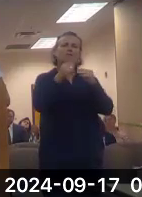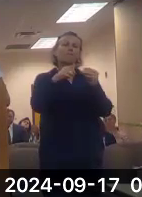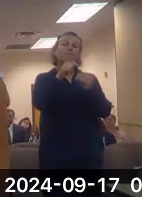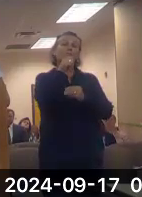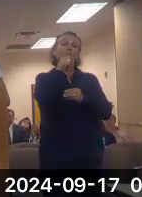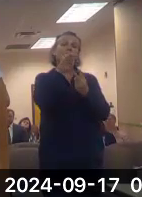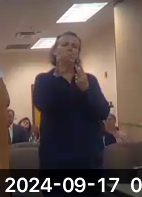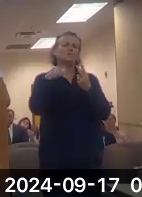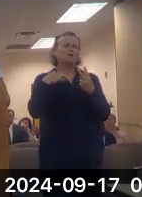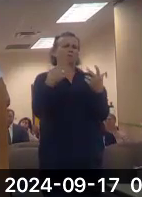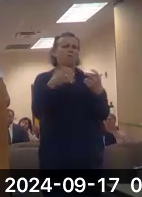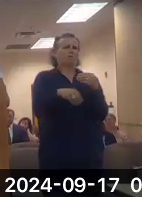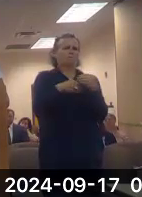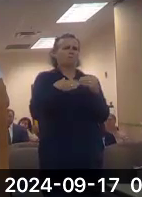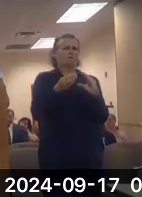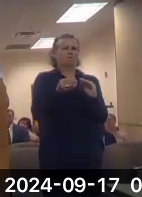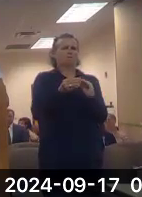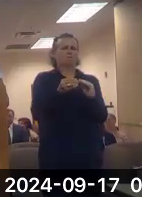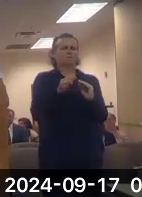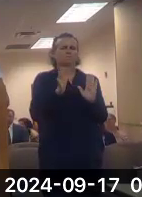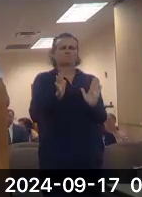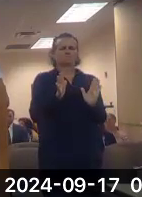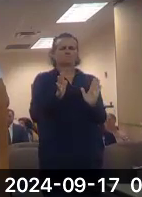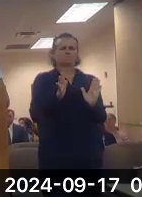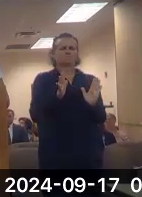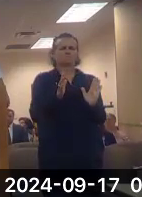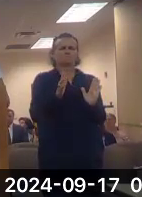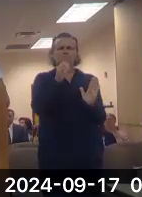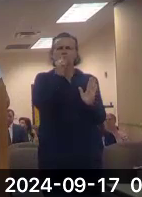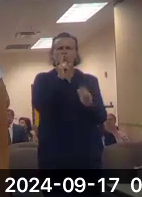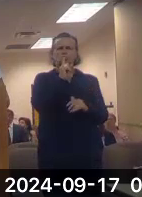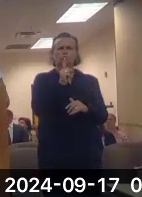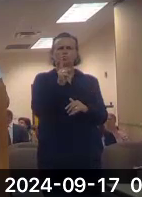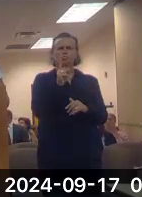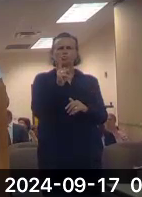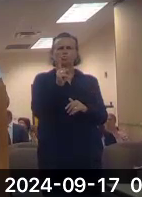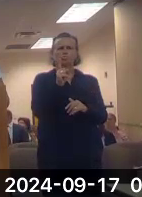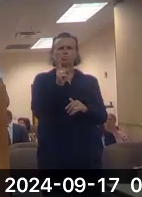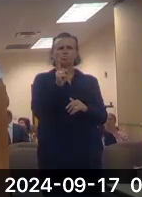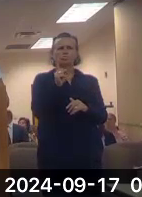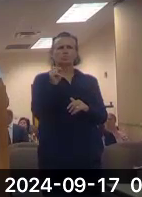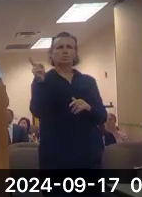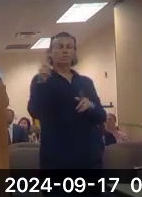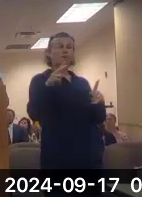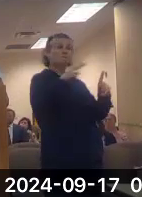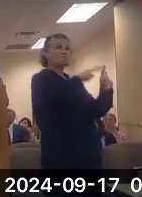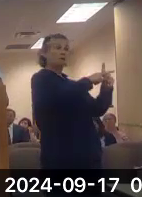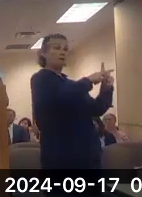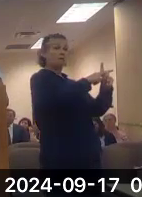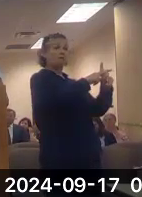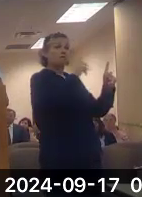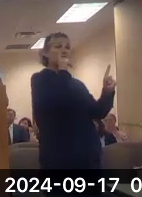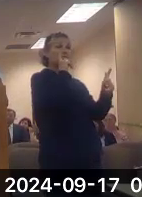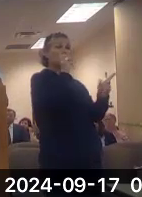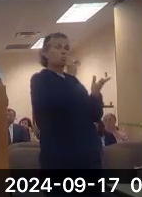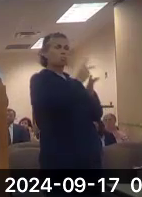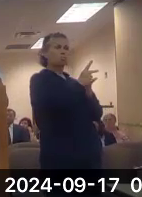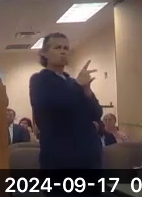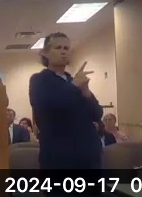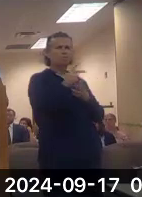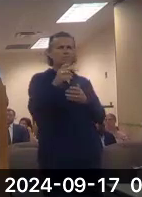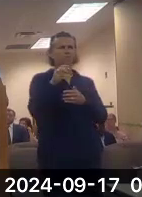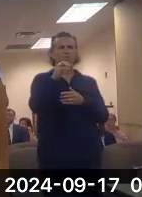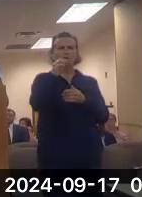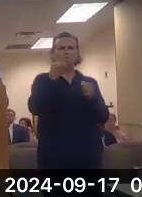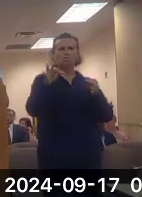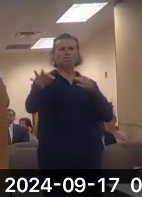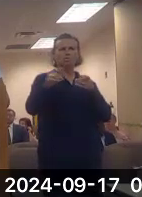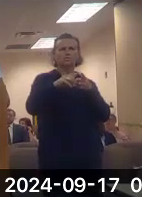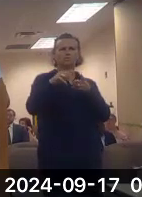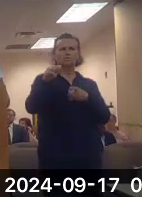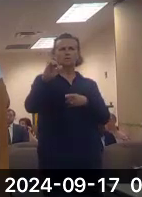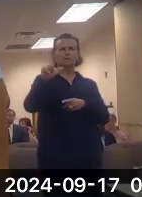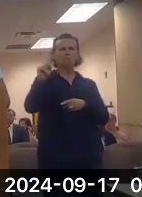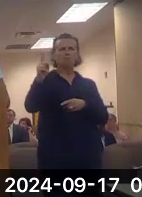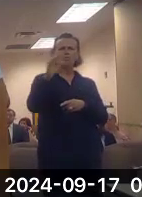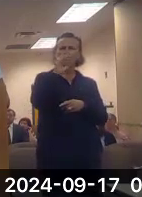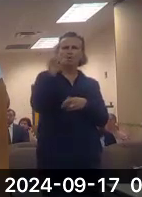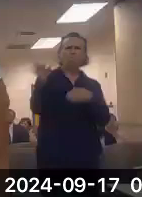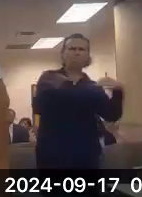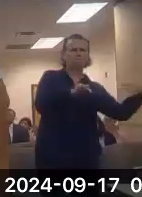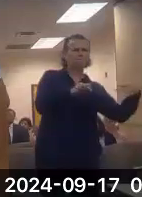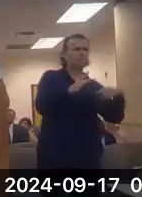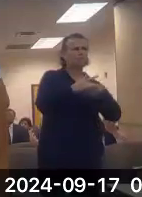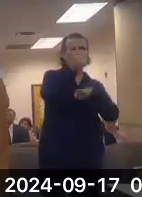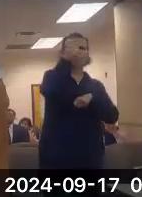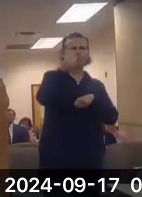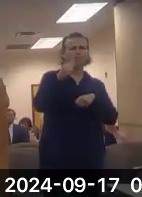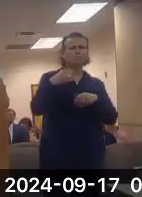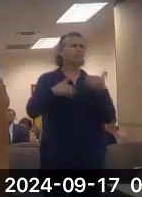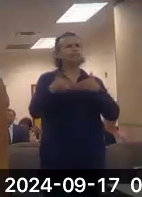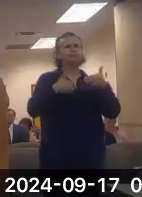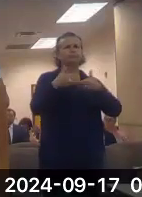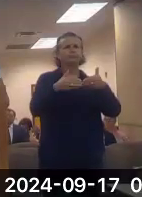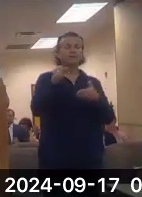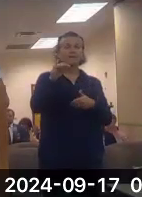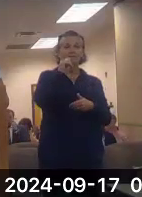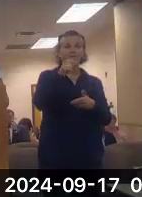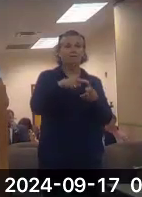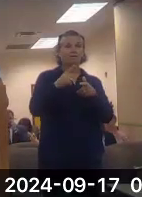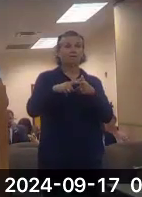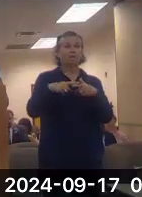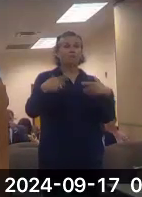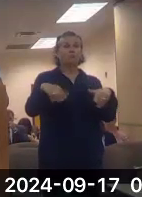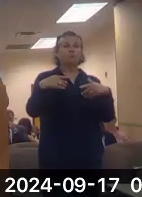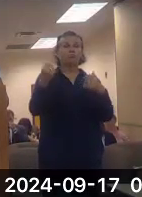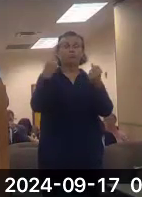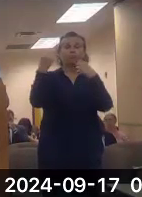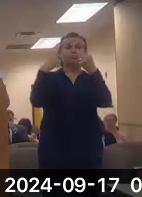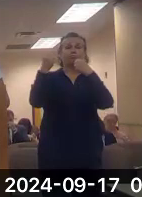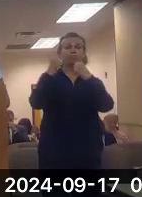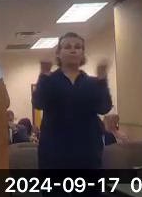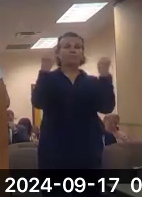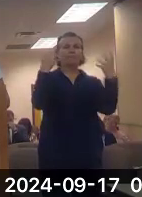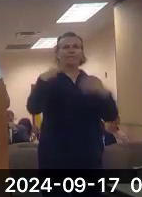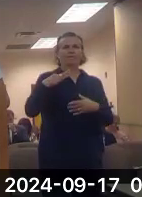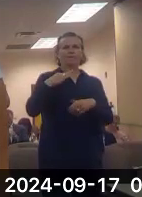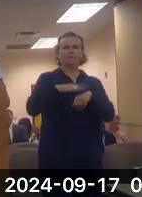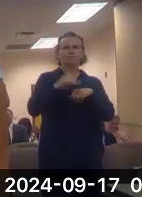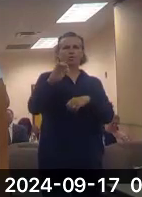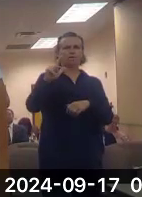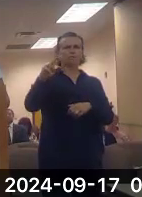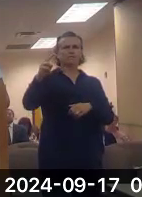Reginald Parson: and my question is, it's unclear to me why the delay to file for approval of the private option until April first? st It just seems that we could get some of that work done in advance, so that you all are not faced with a deluge of applications on April second.